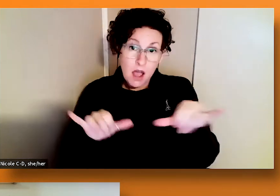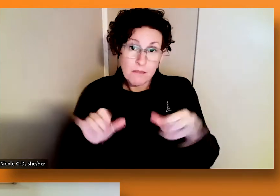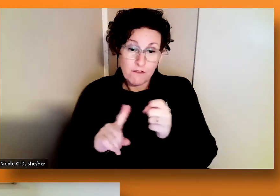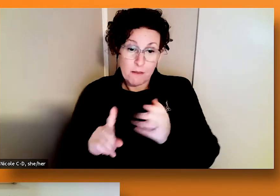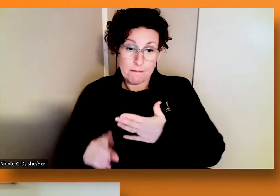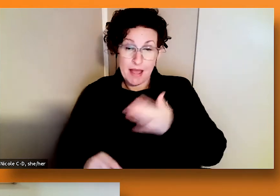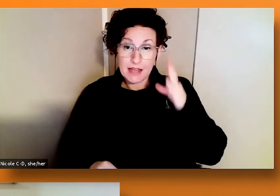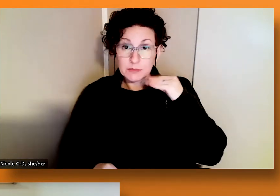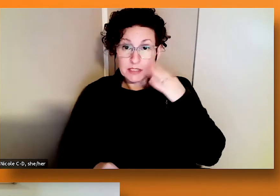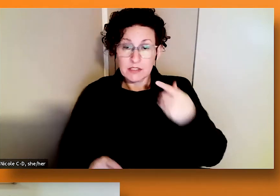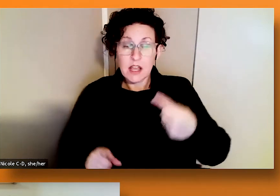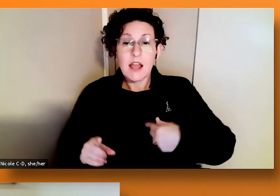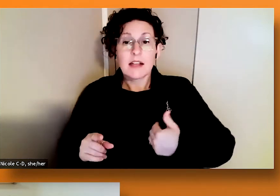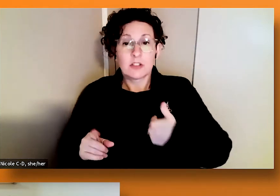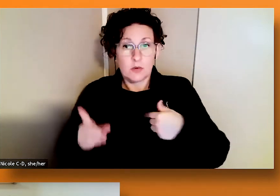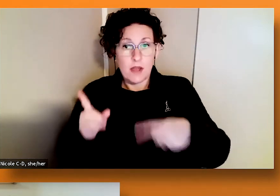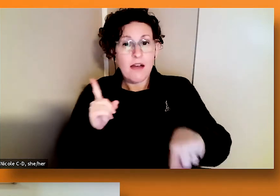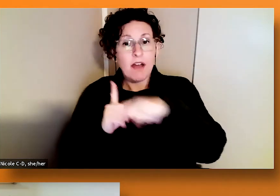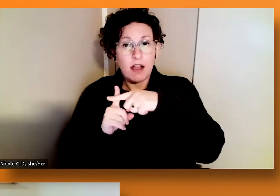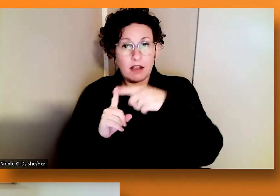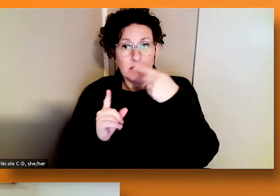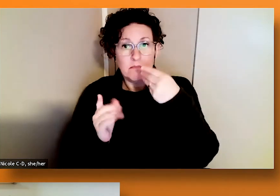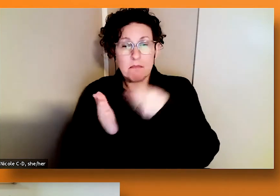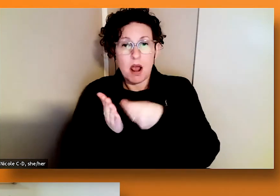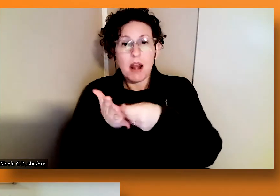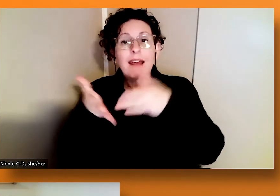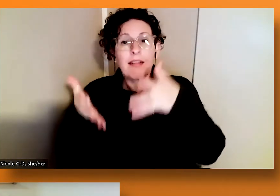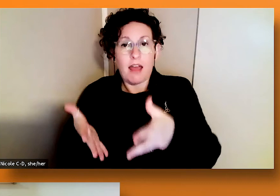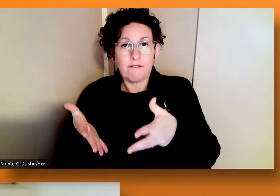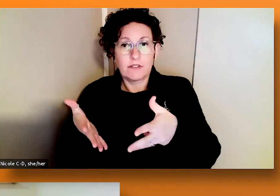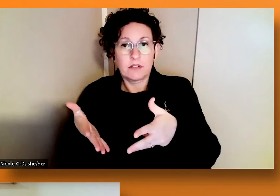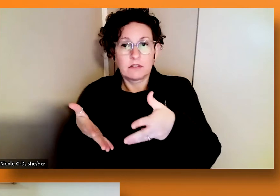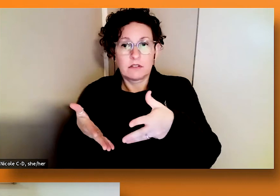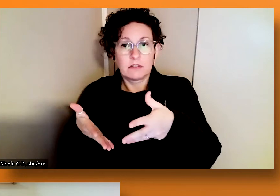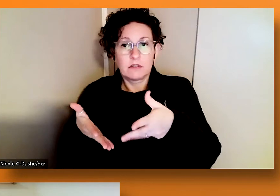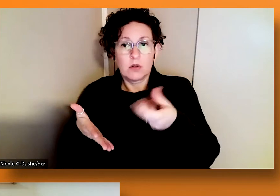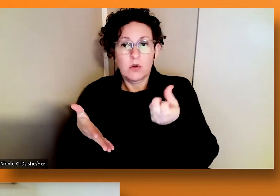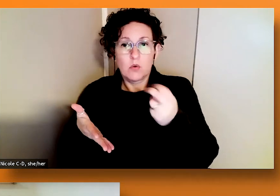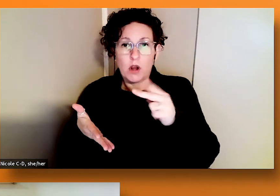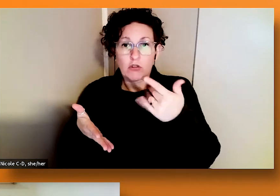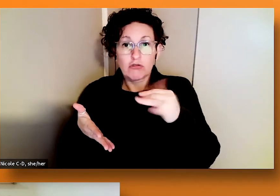at least in my experience, to have a surplus at the end of a grant.